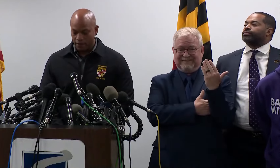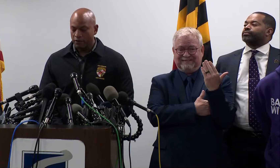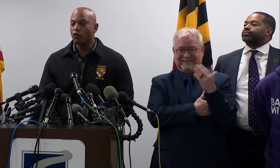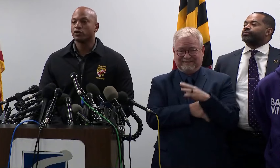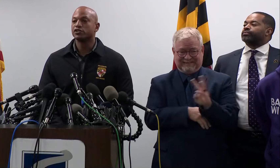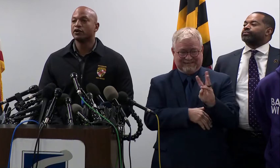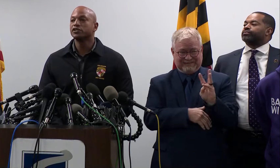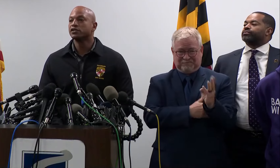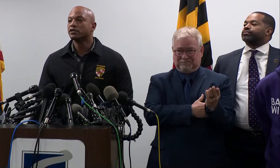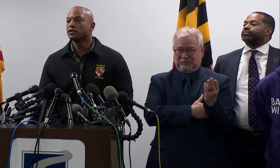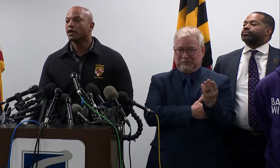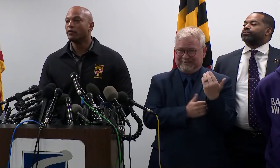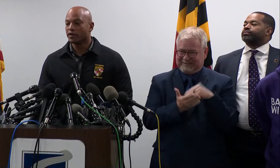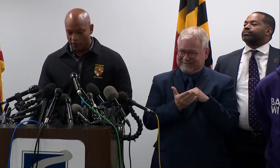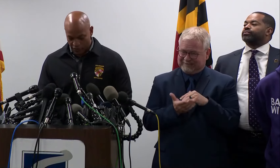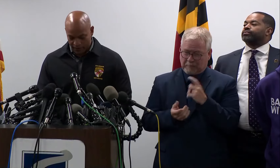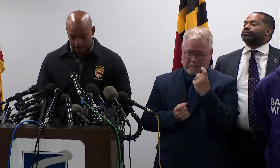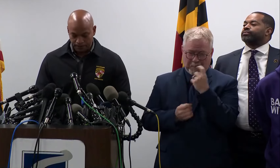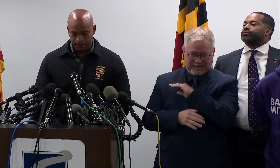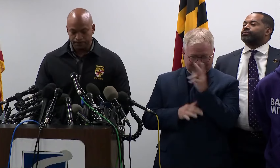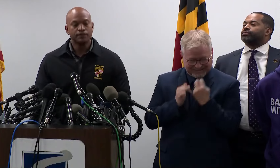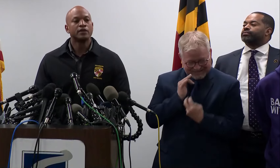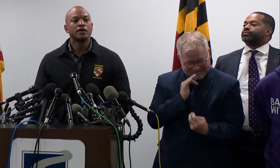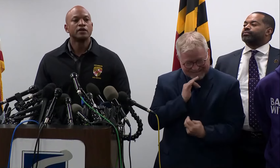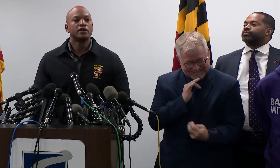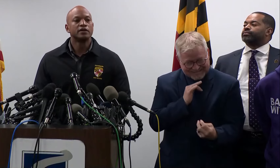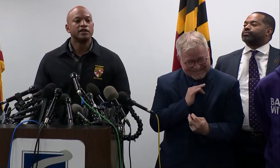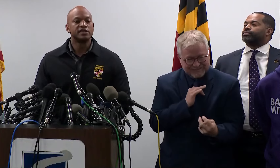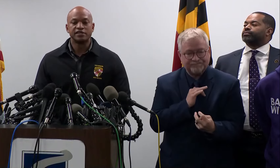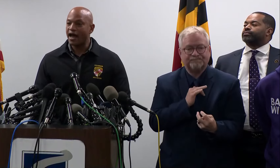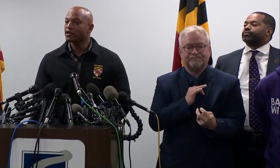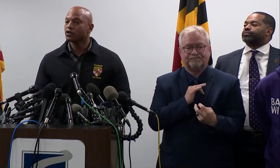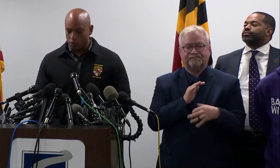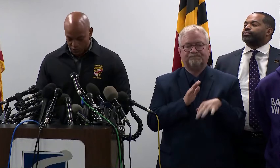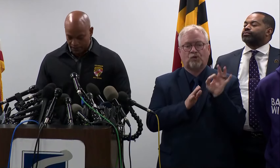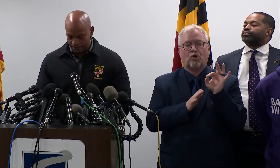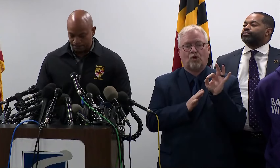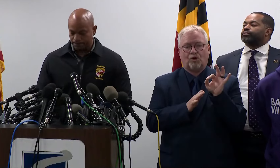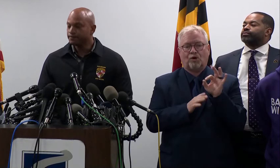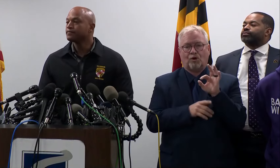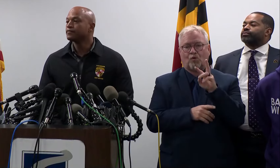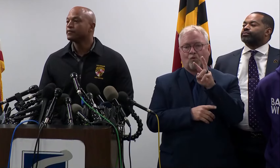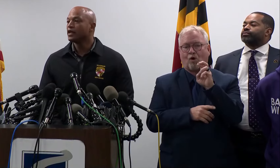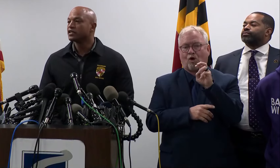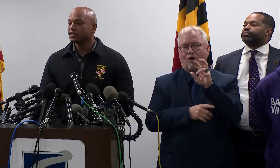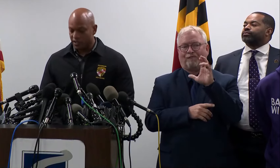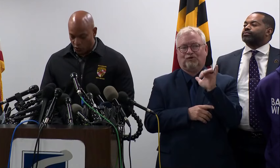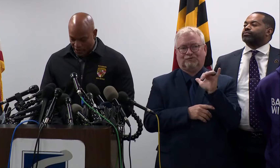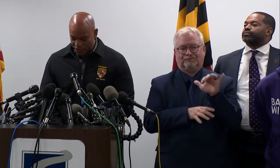for search and recovery. This is not a conclusion. It's a continuation